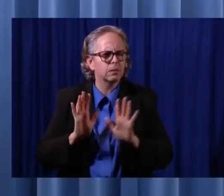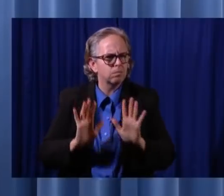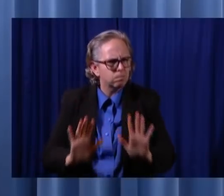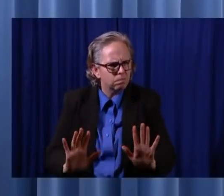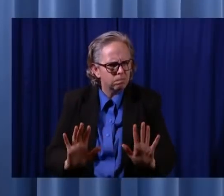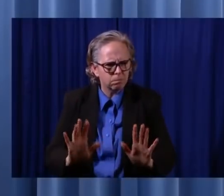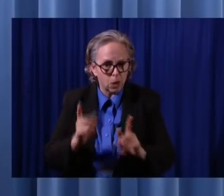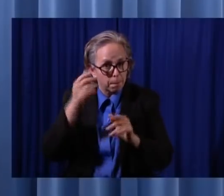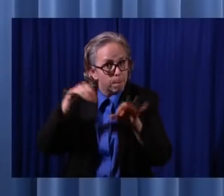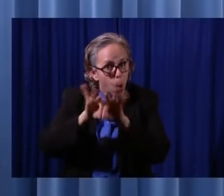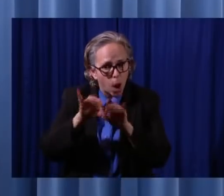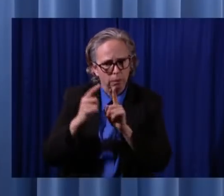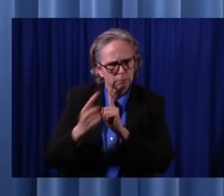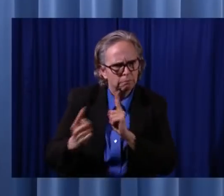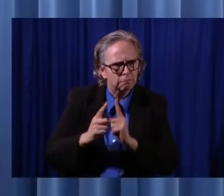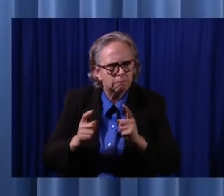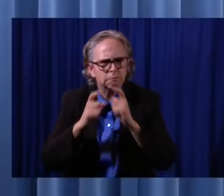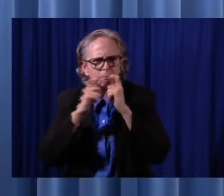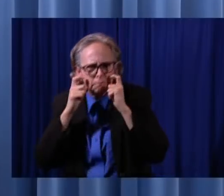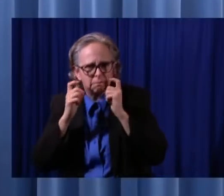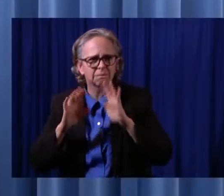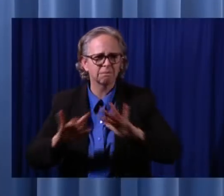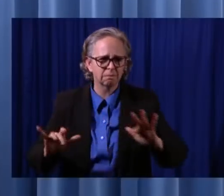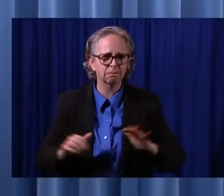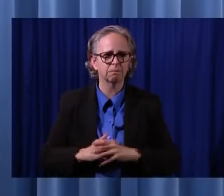OF WORSHIP HAVE NOT BEEN CLOSED